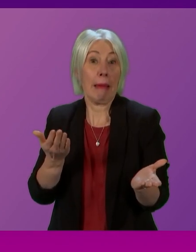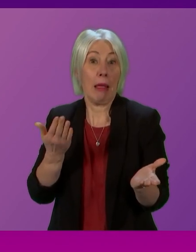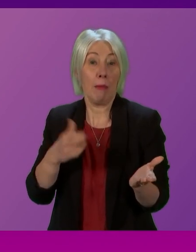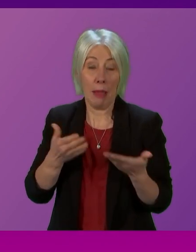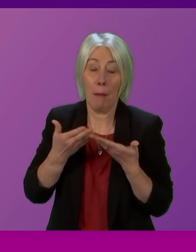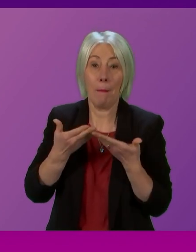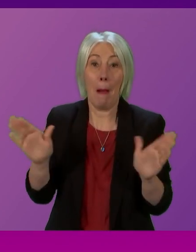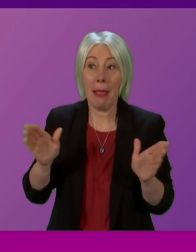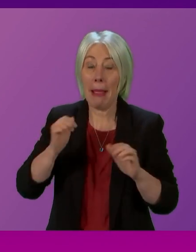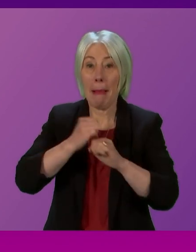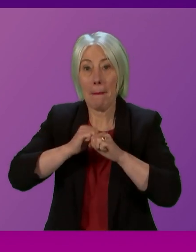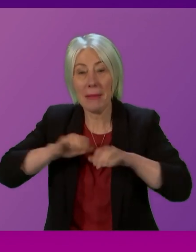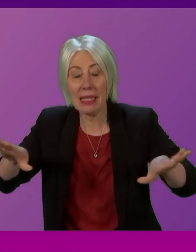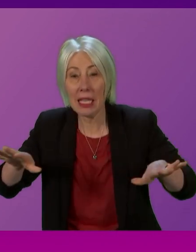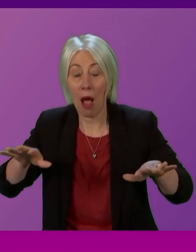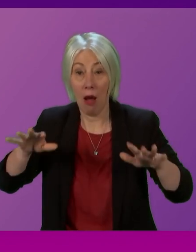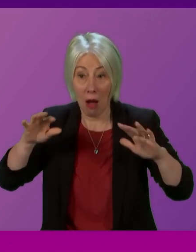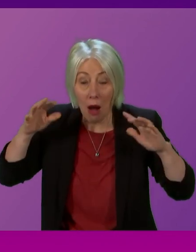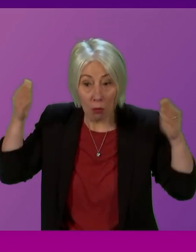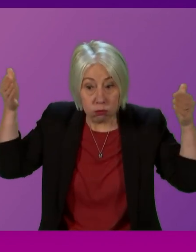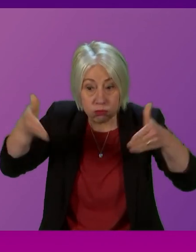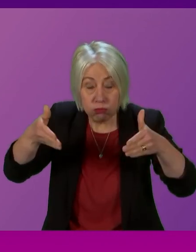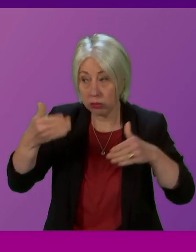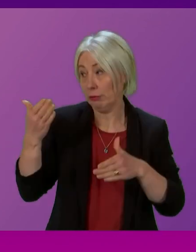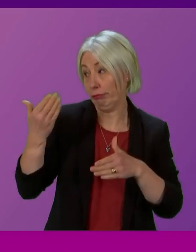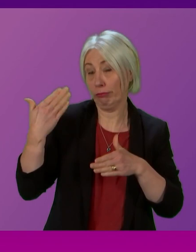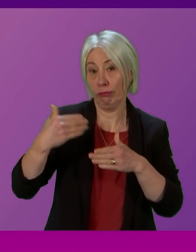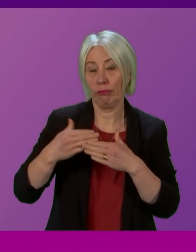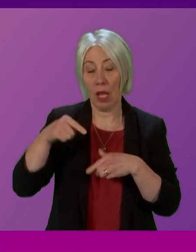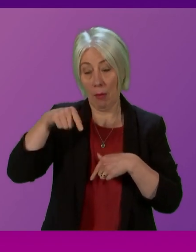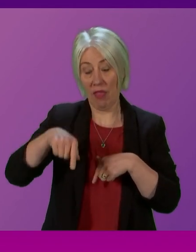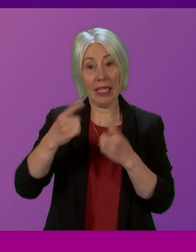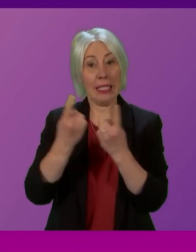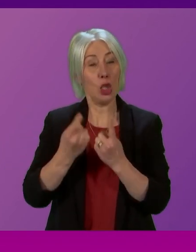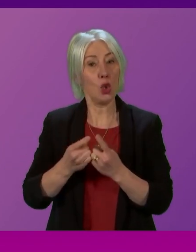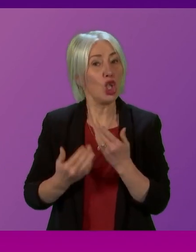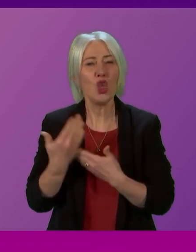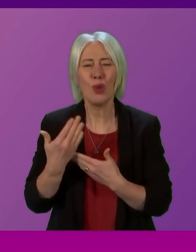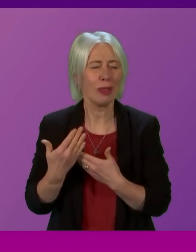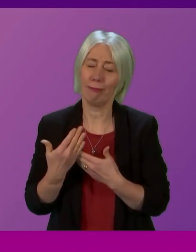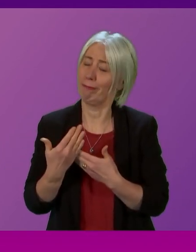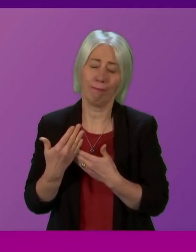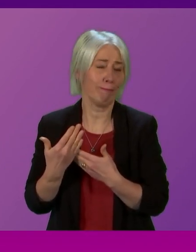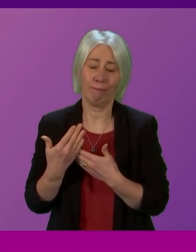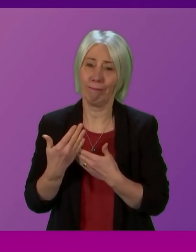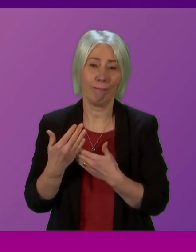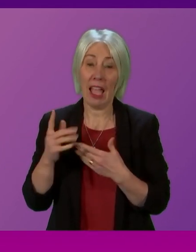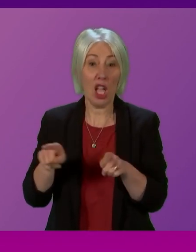and media attention in recent days, but these issues are not new, nor have the arrangements